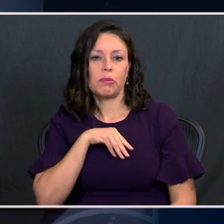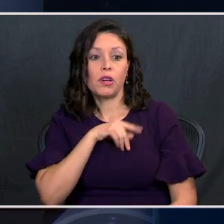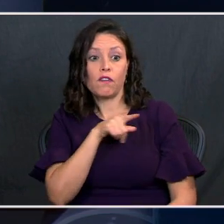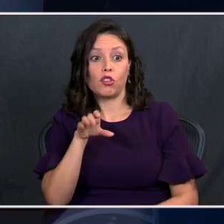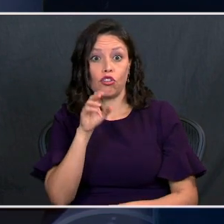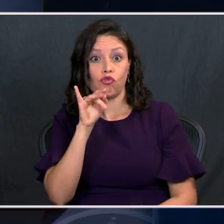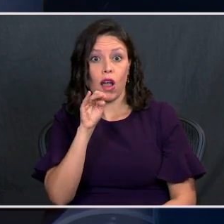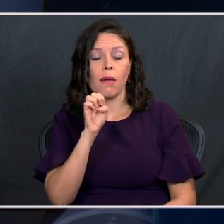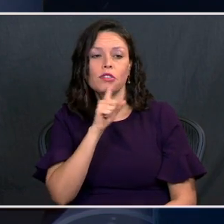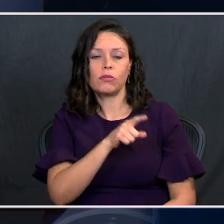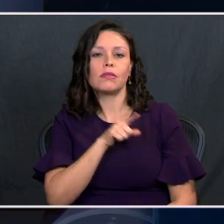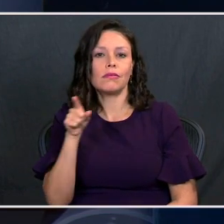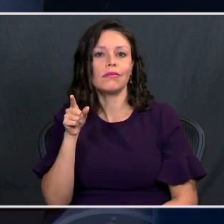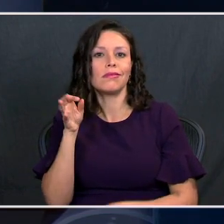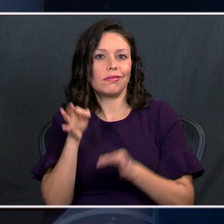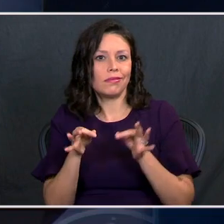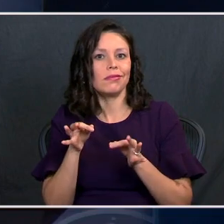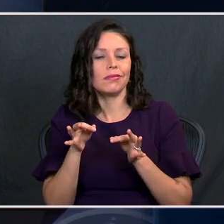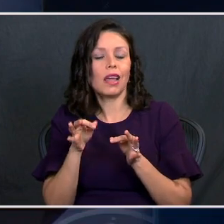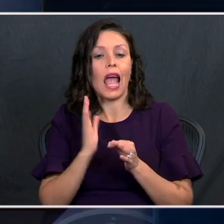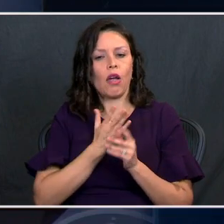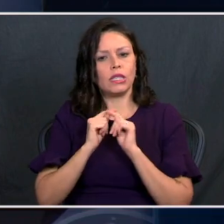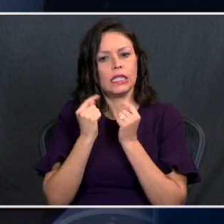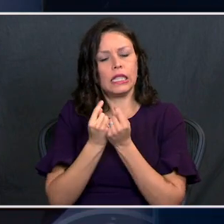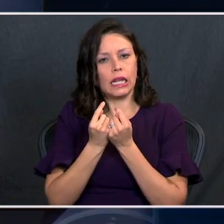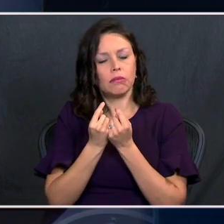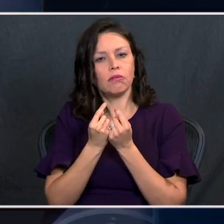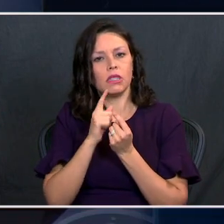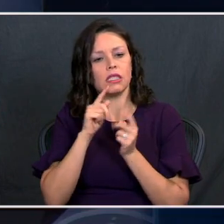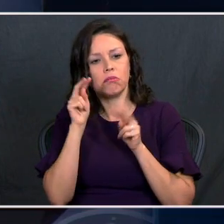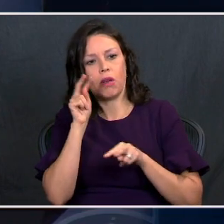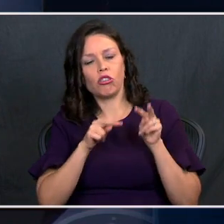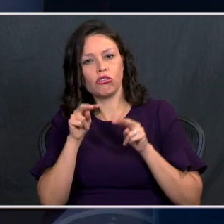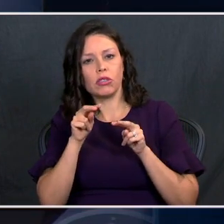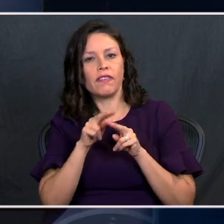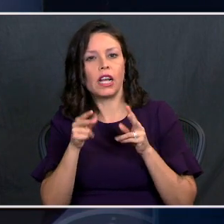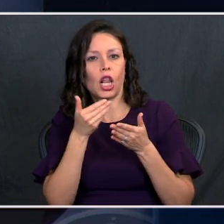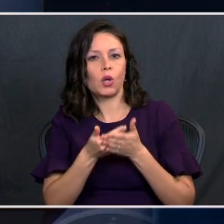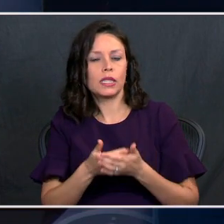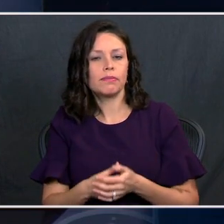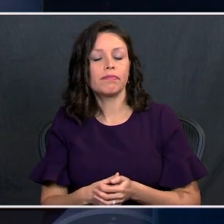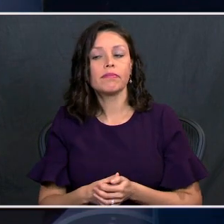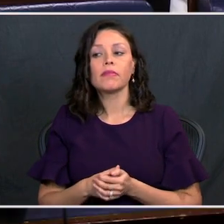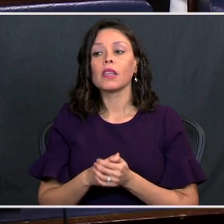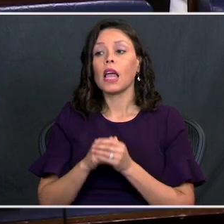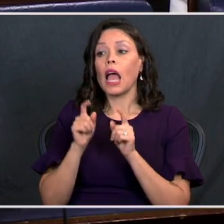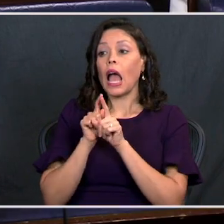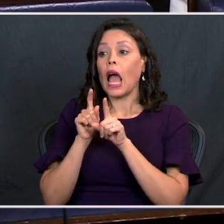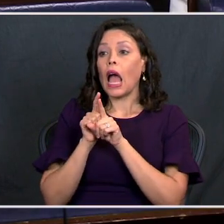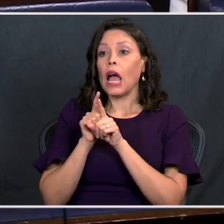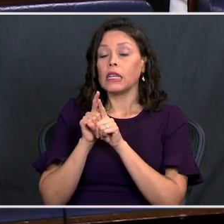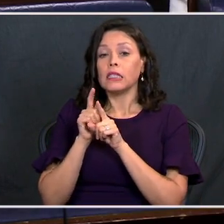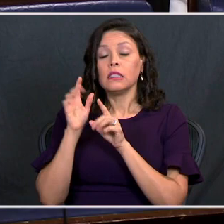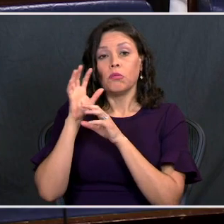should be prosecuted to the fullest extent. Our team is, of course, monitoring it very closely. The Press: And as he pushes for federal help